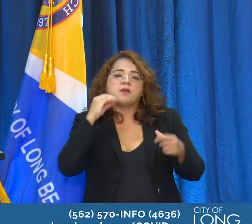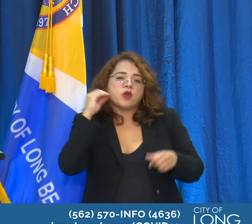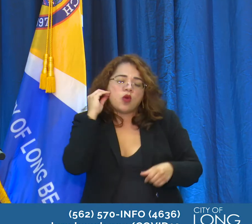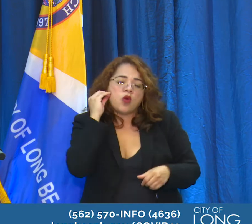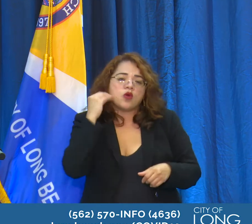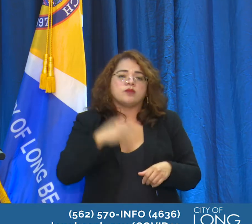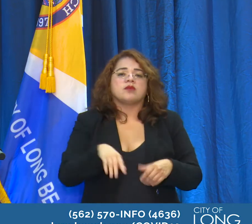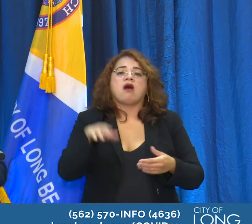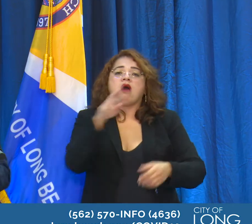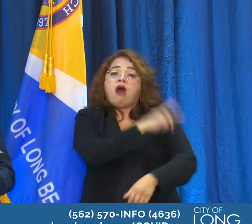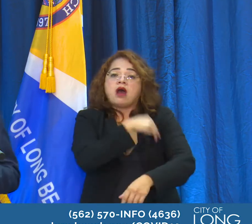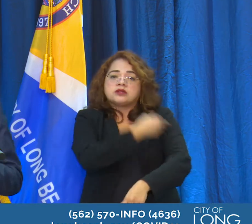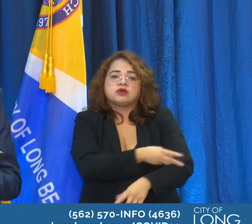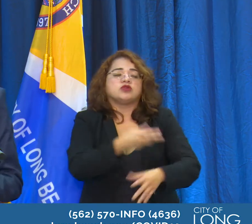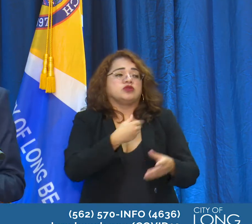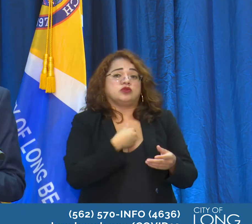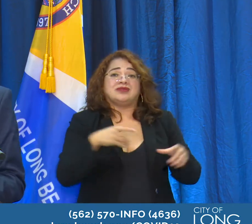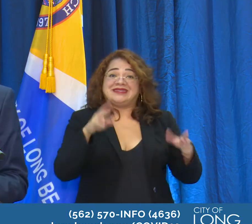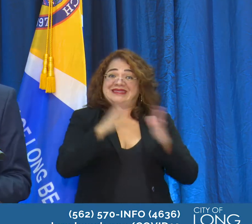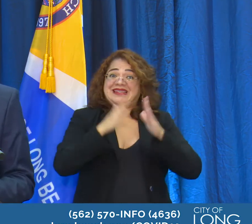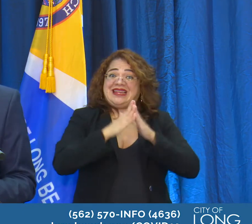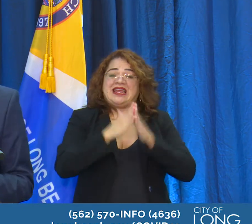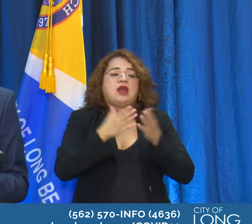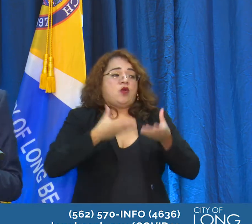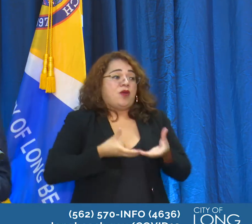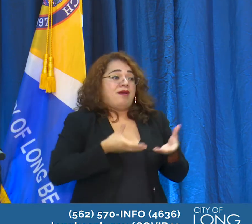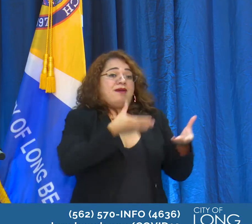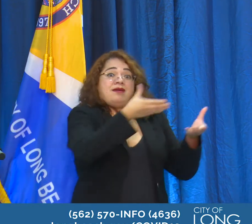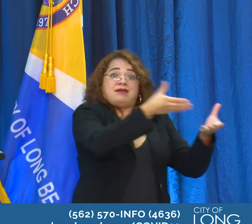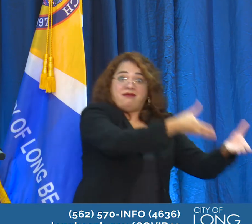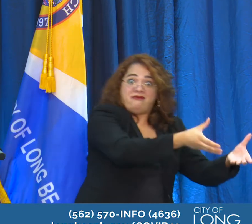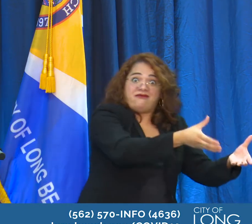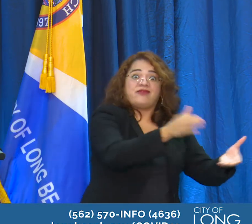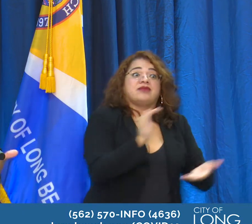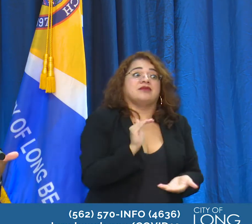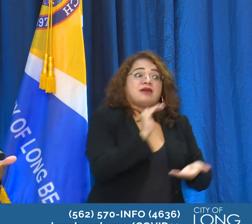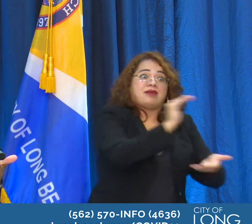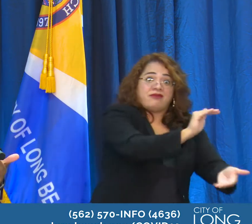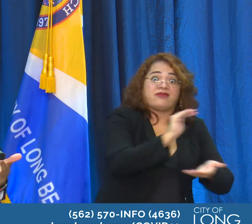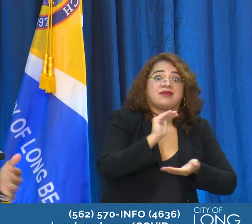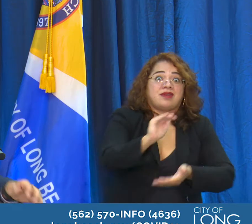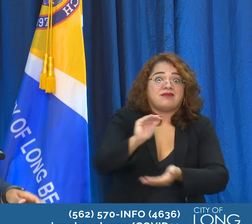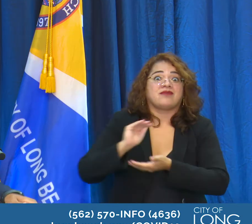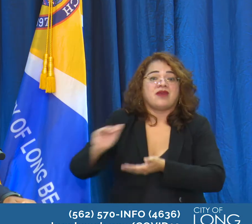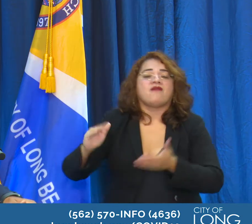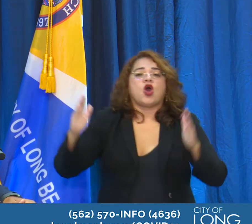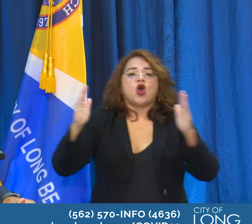So your city is working actively to put out PPE all across the community.